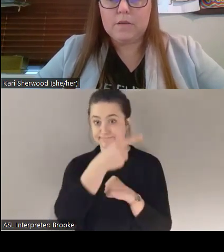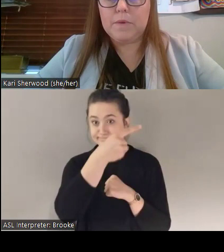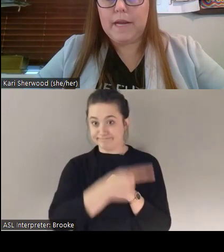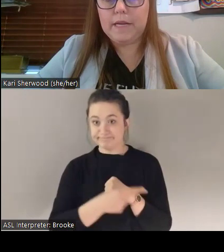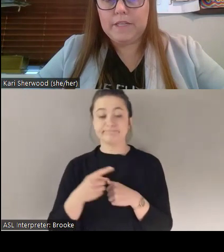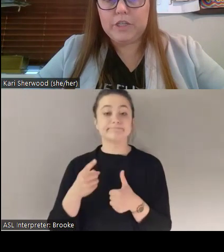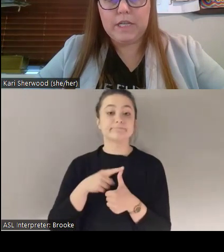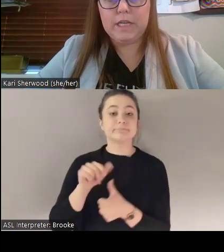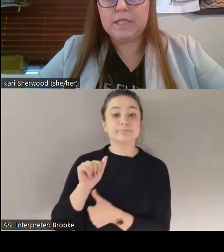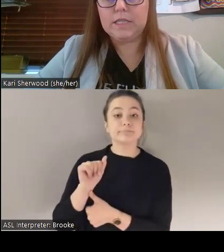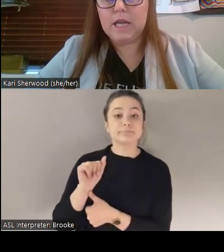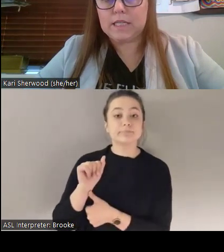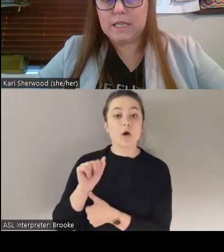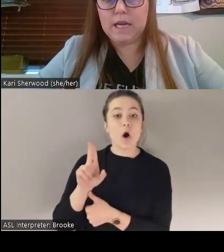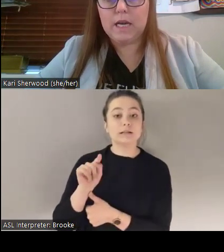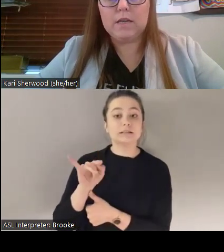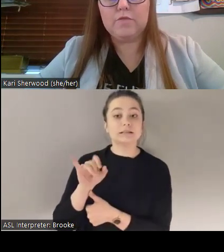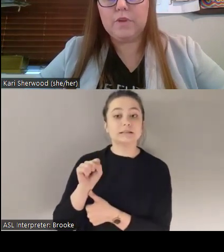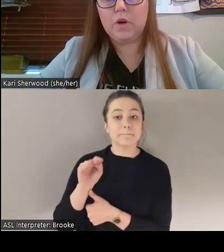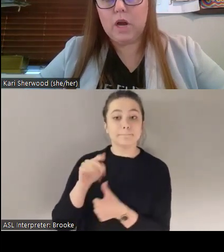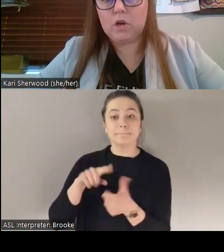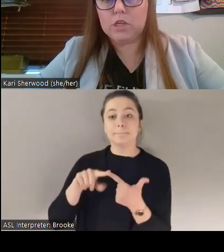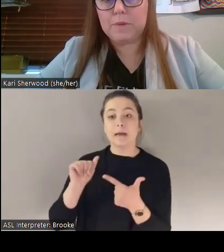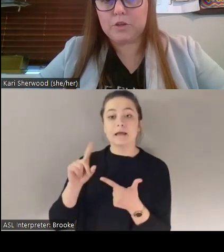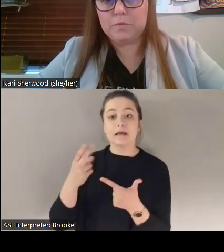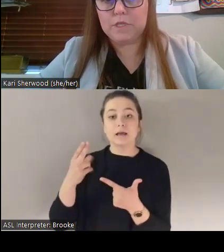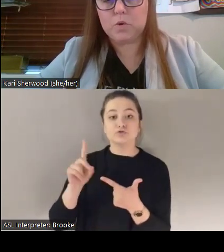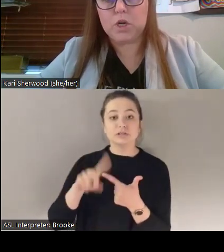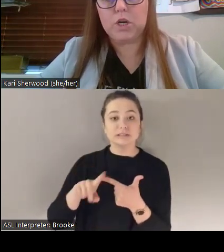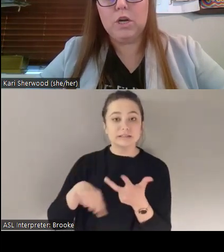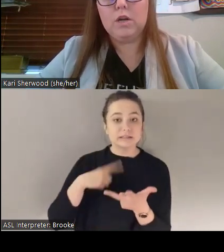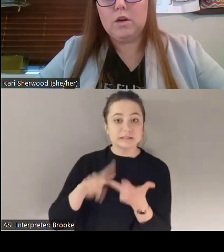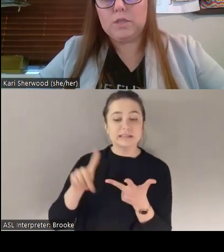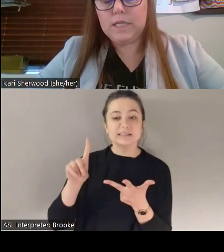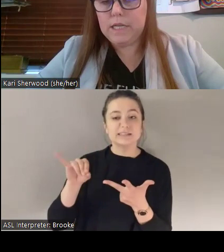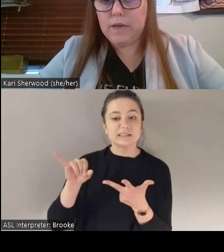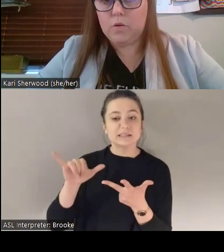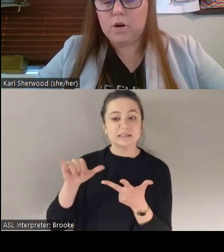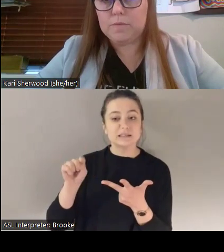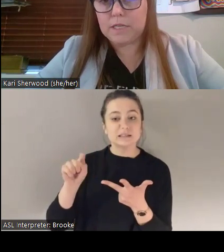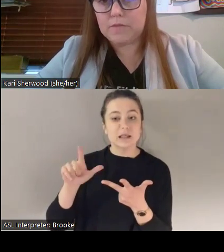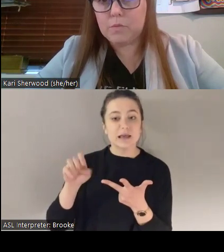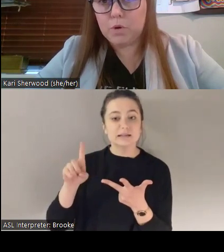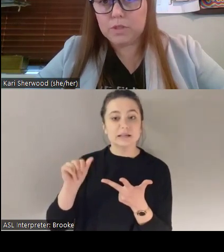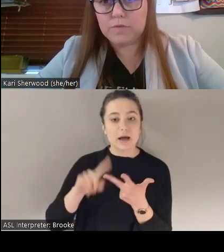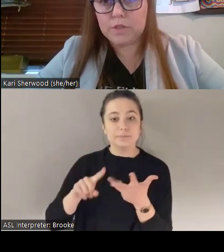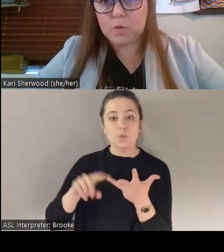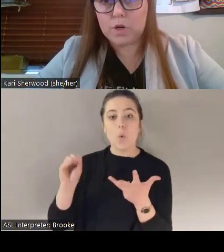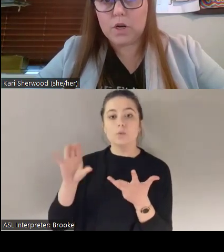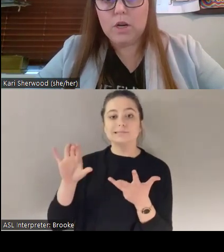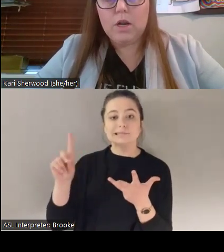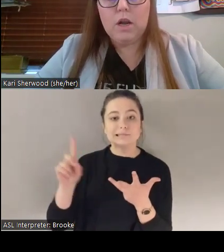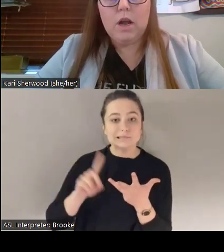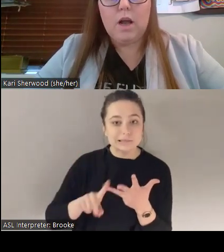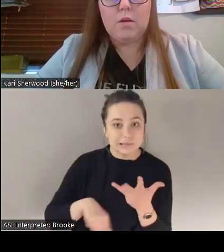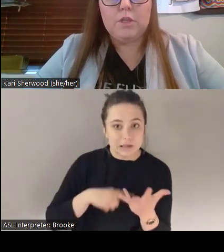autism, ADHD, dyslexia, fetal alcohol spectrum disorder, OCD or obsessive-compulsive disorder,